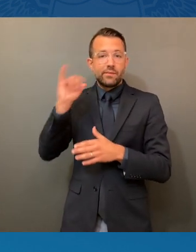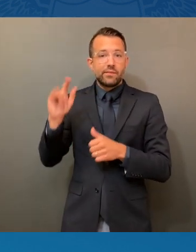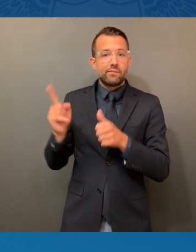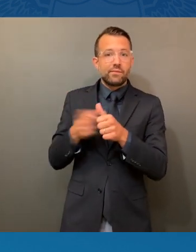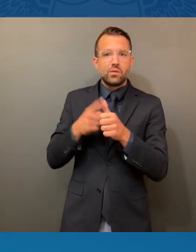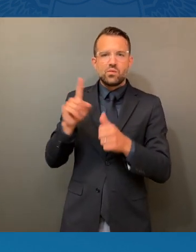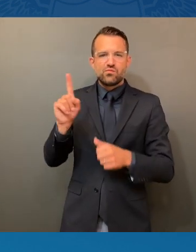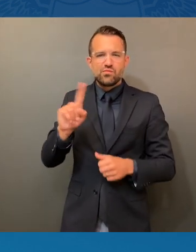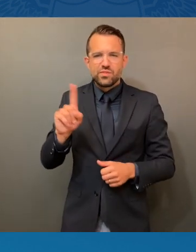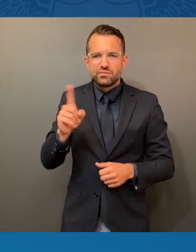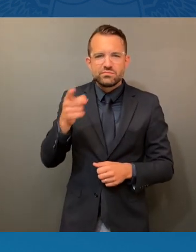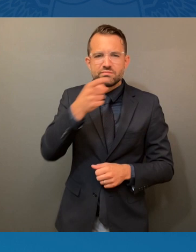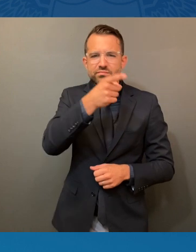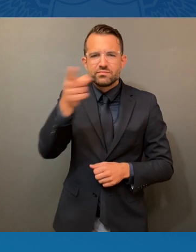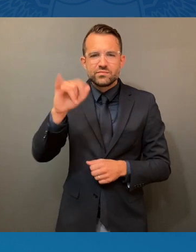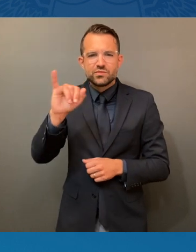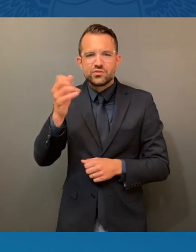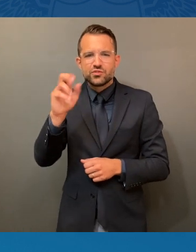I want to thank her for her friendship.